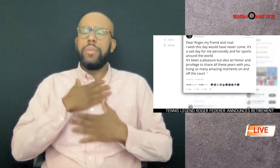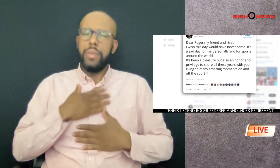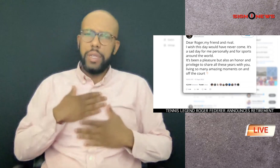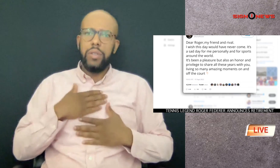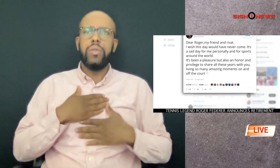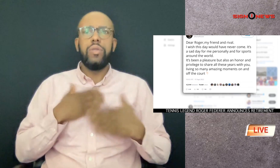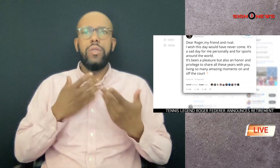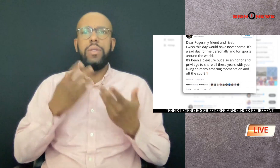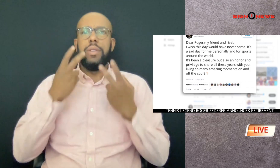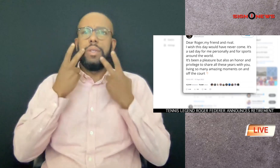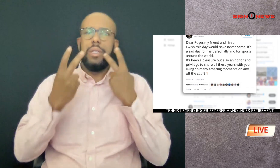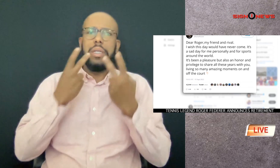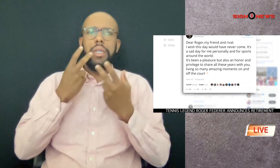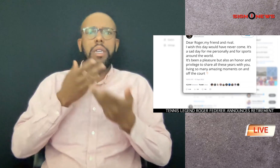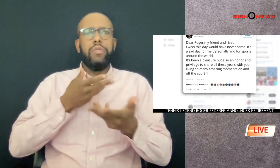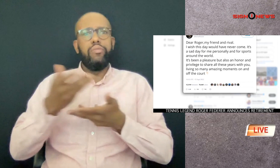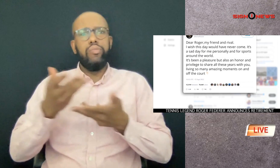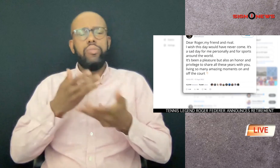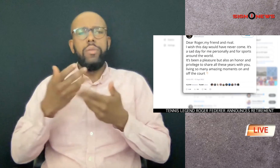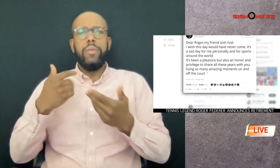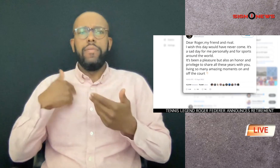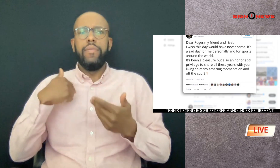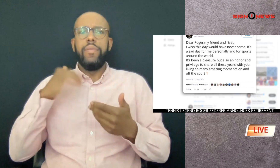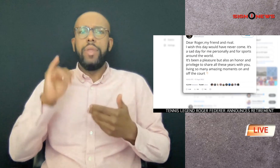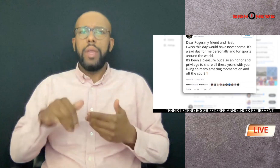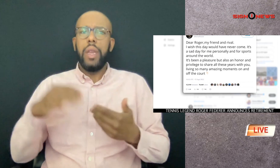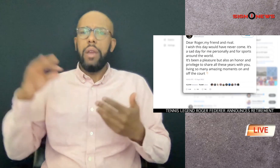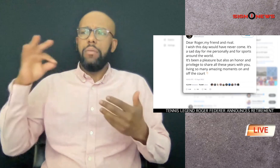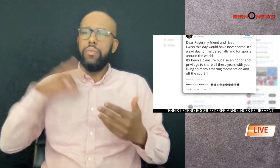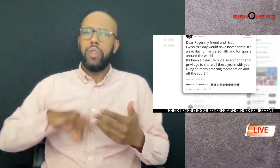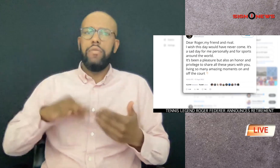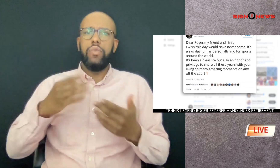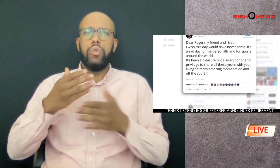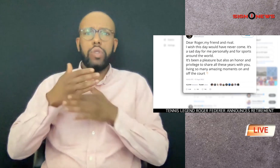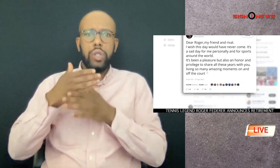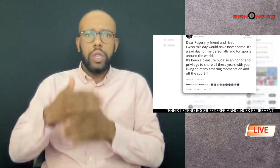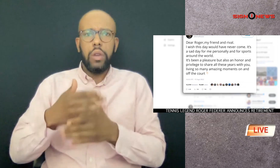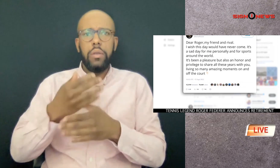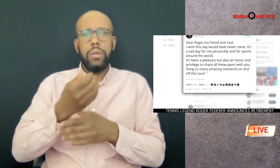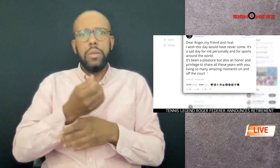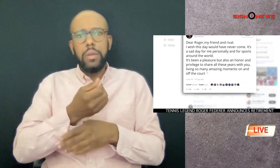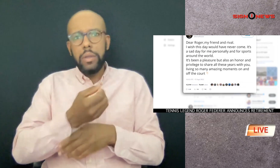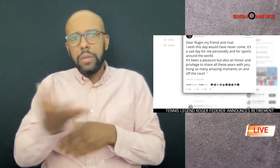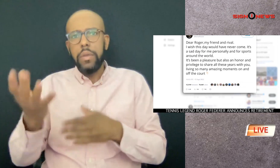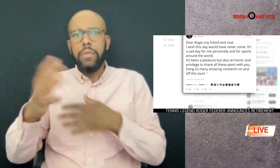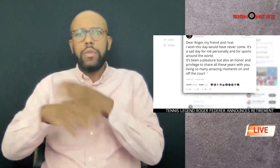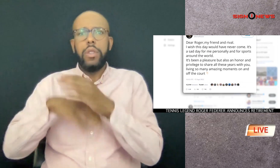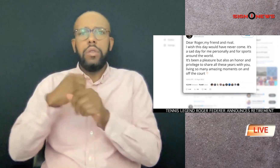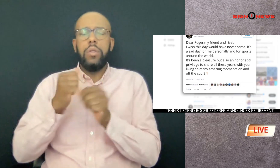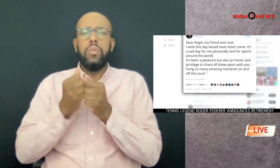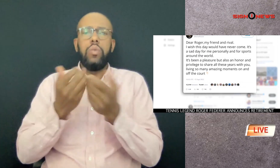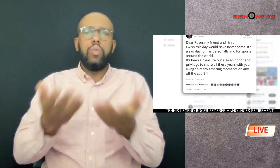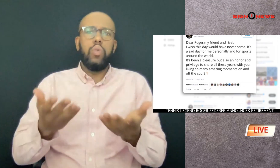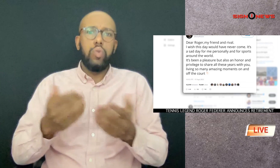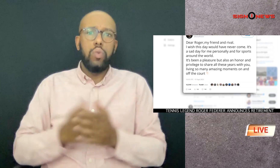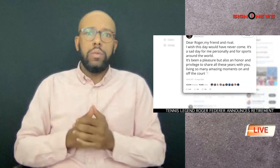it has been a pleasure but also an honor and privilege to share all these years with you